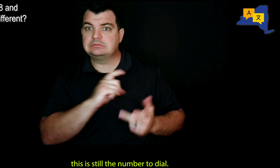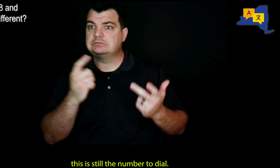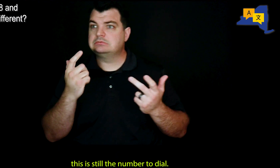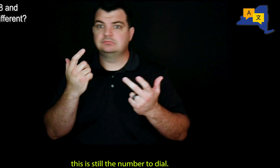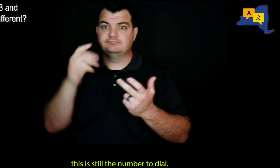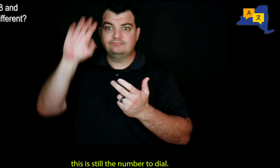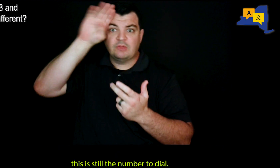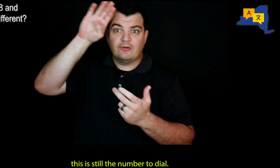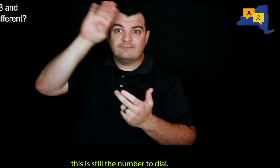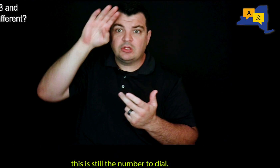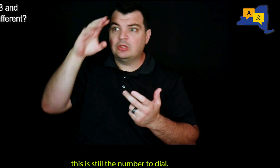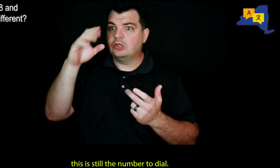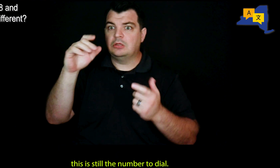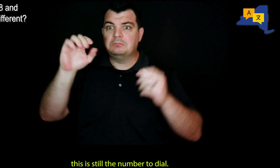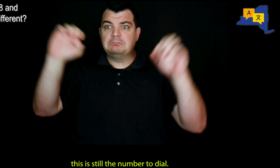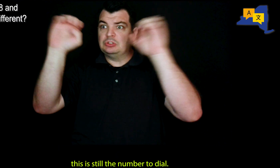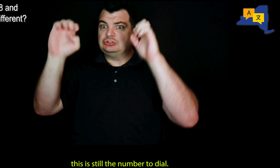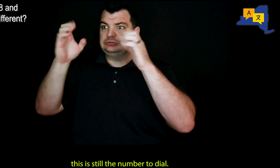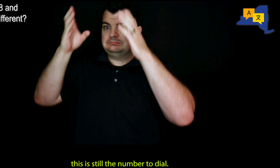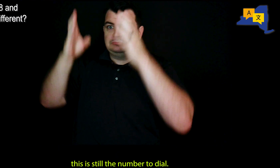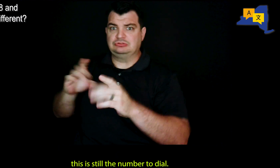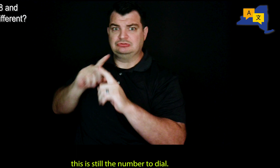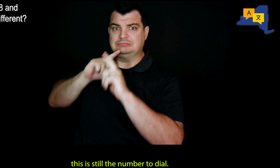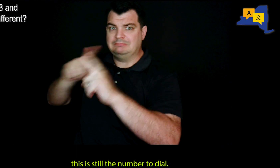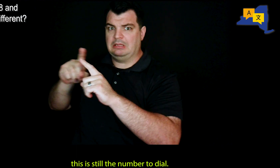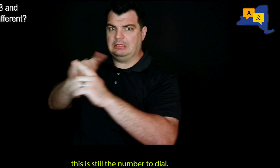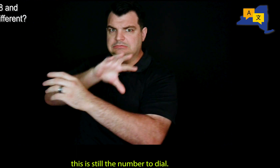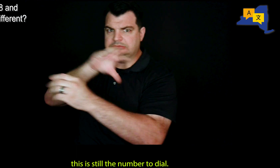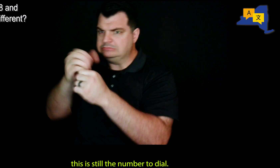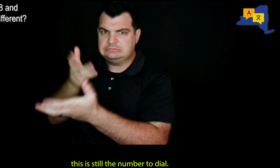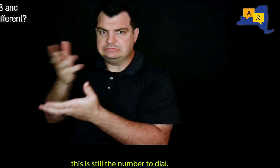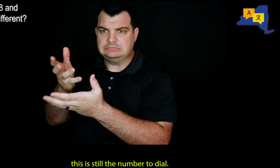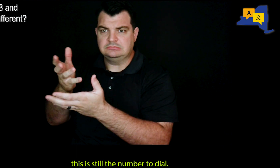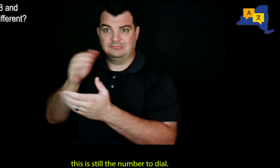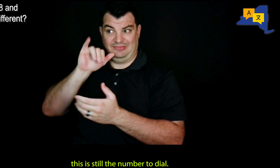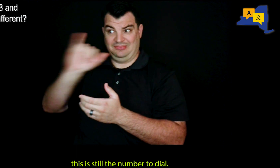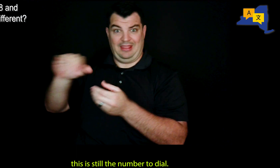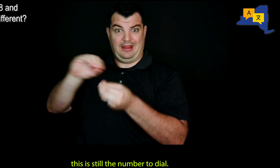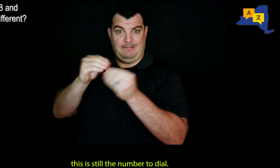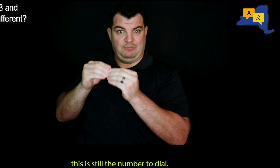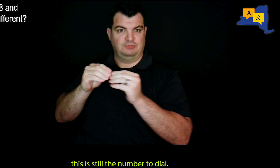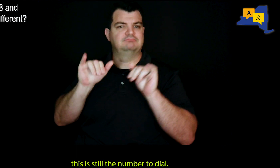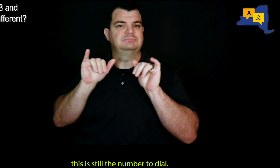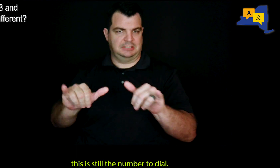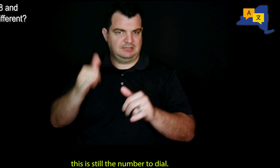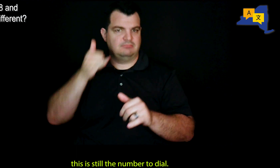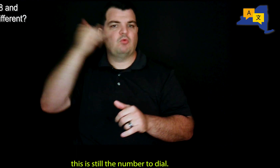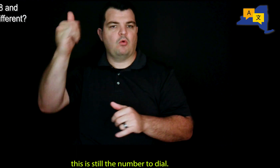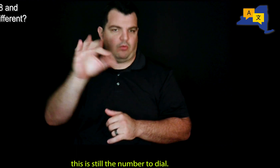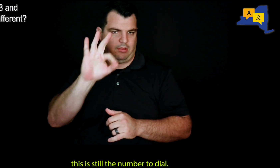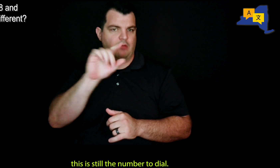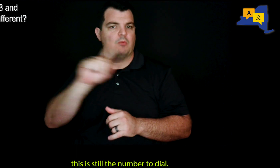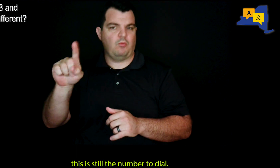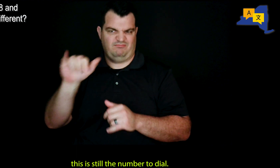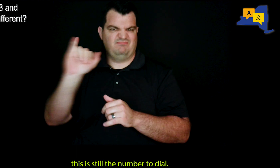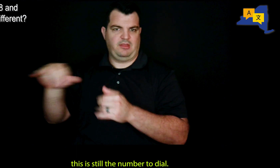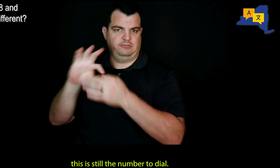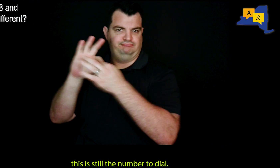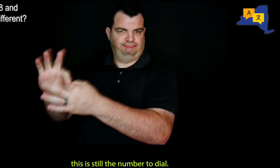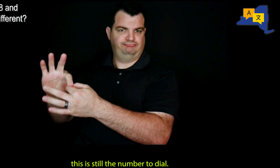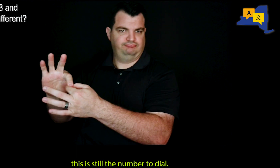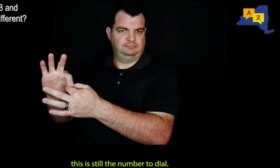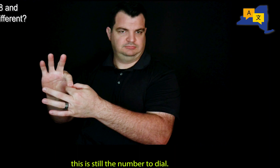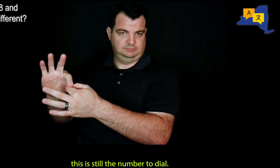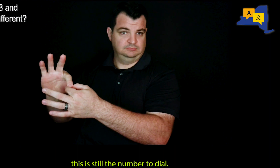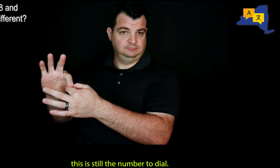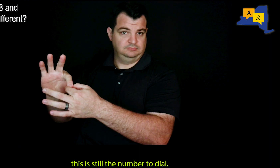this is still the number to dial.